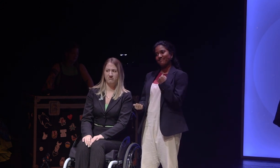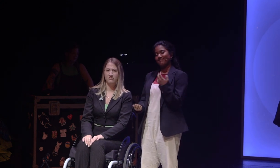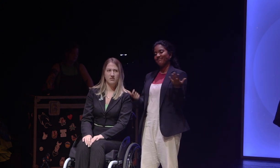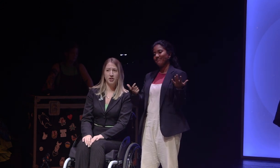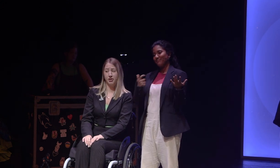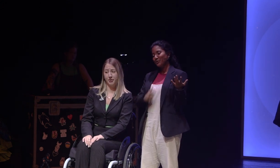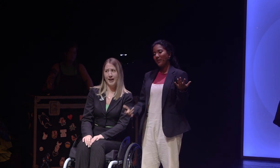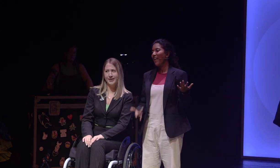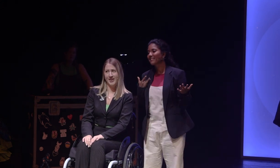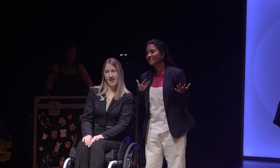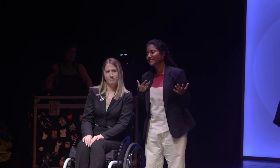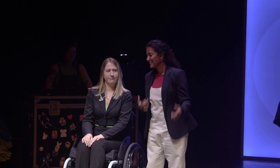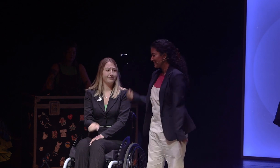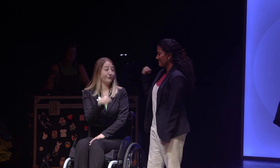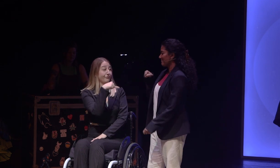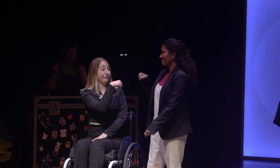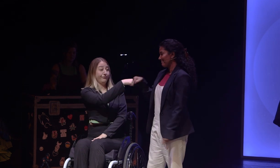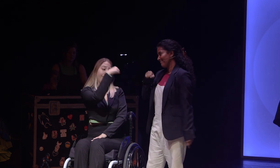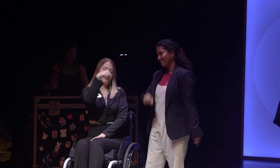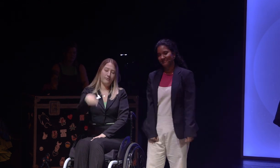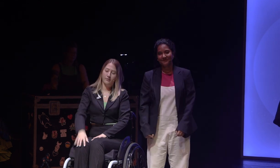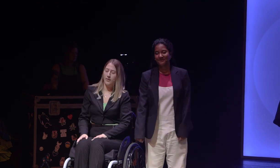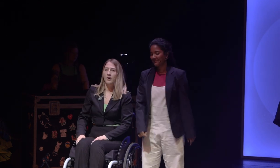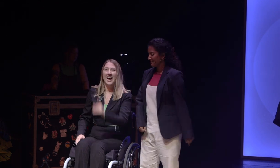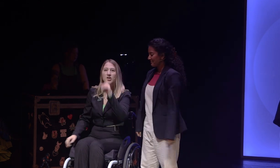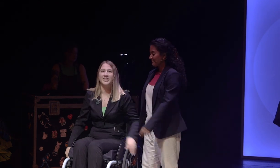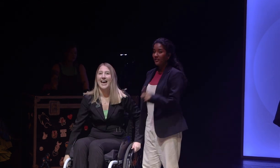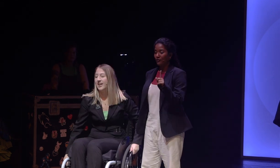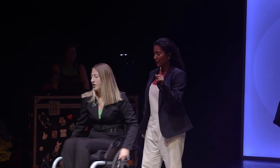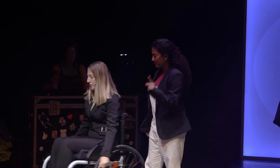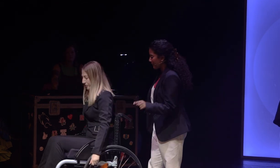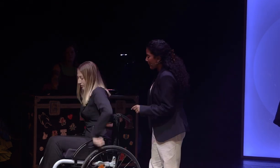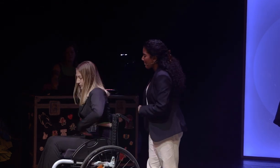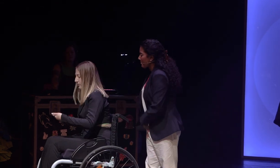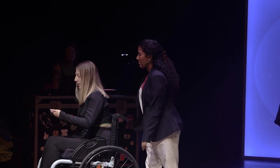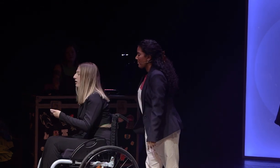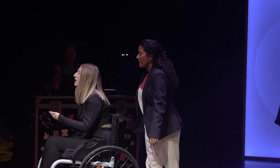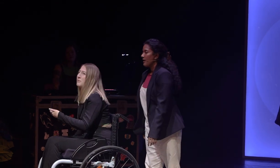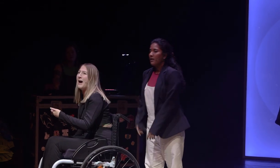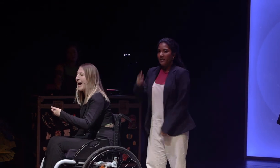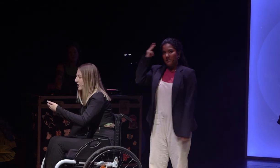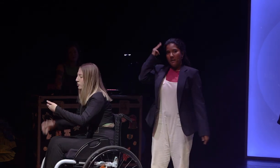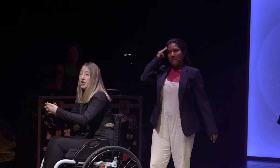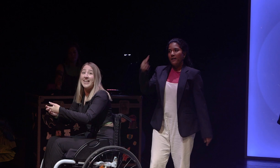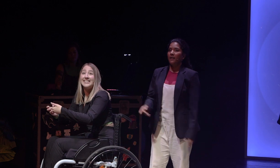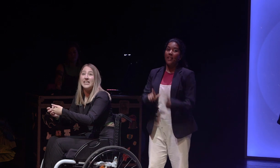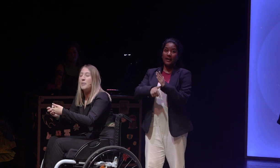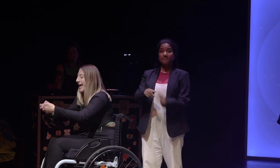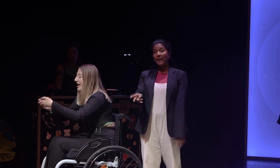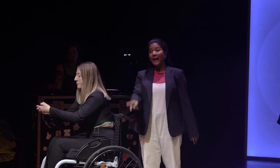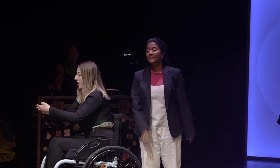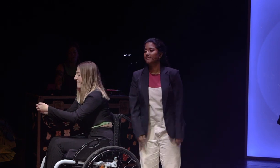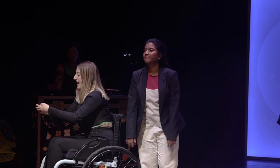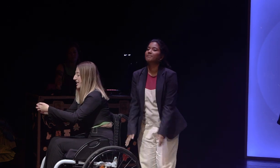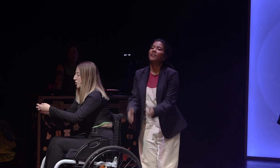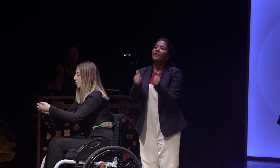innit. Hang on a sec. It's me Ma. Running late as per. Fine,